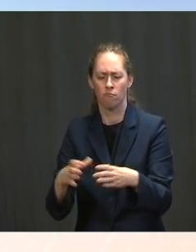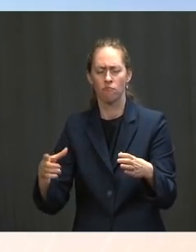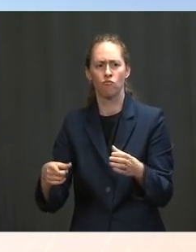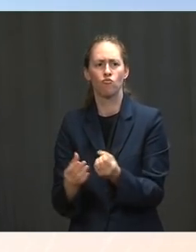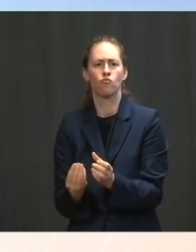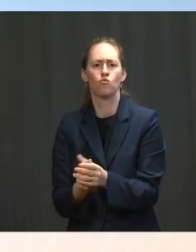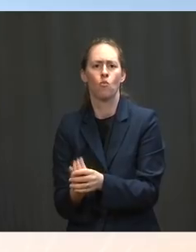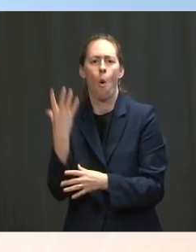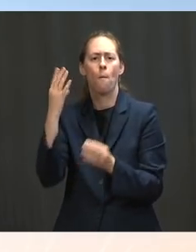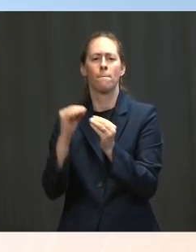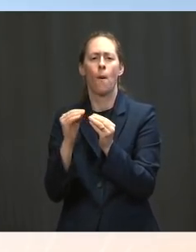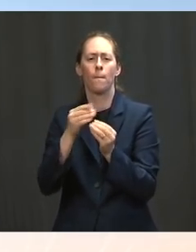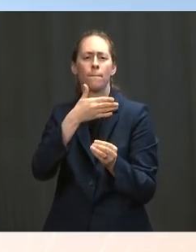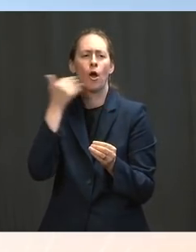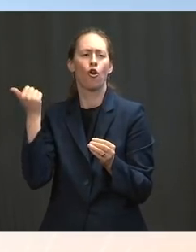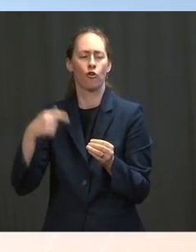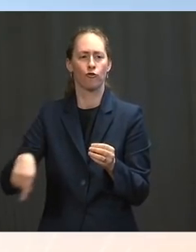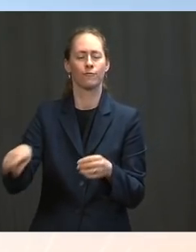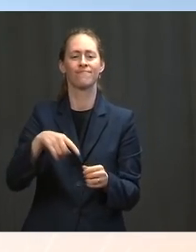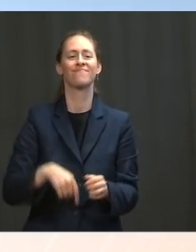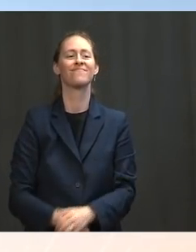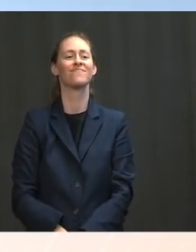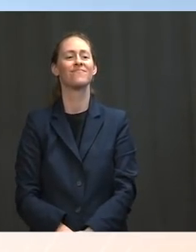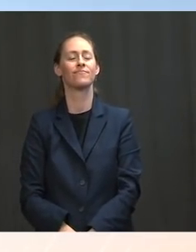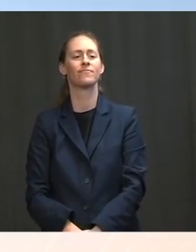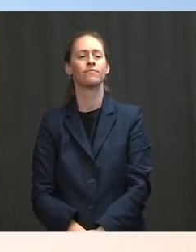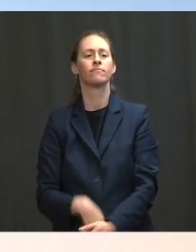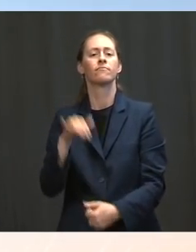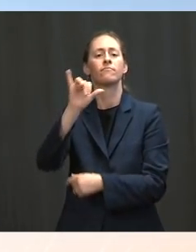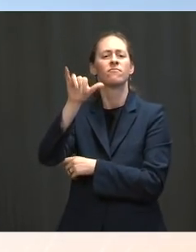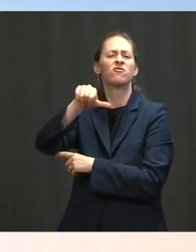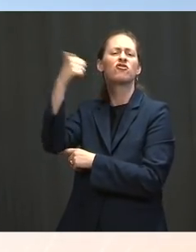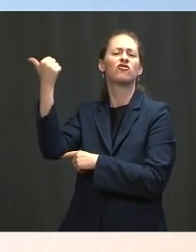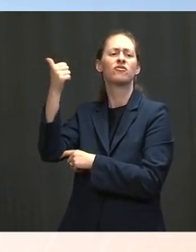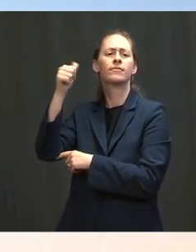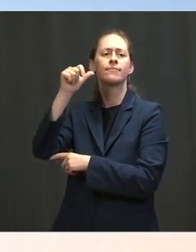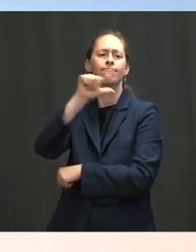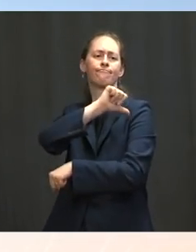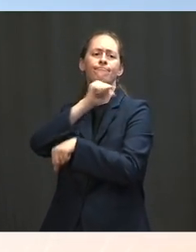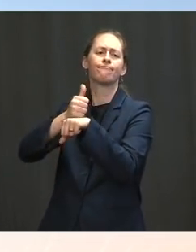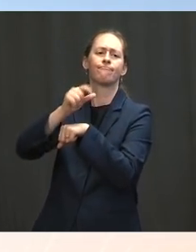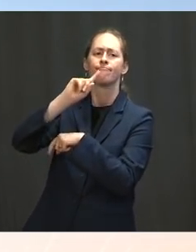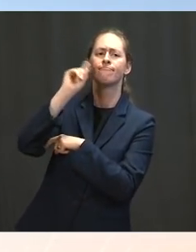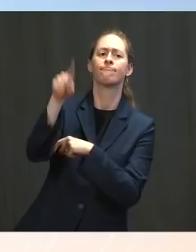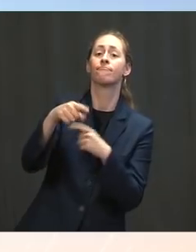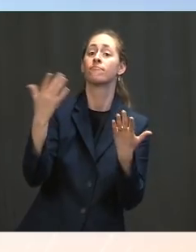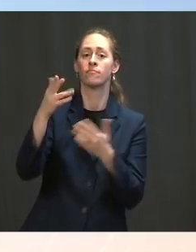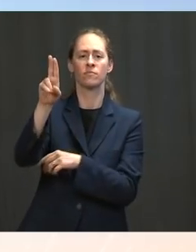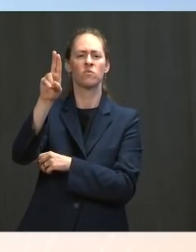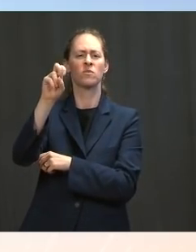will follow through on a campaign promise by directing USDA to issue new rules under the Packers and Stockyards Act,